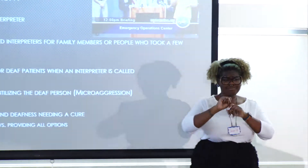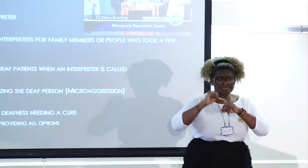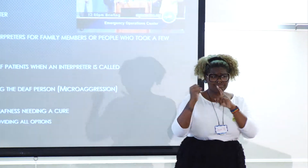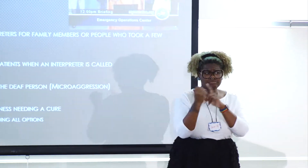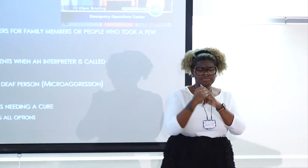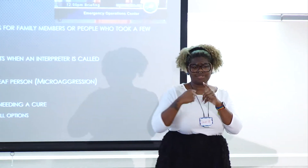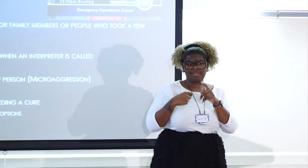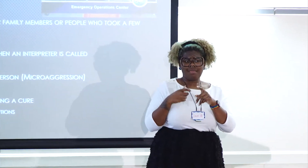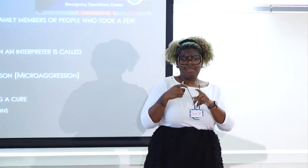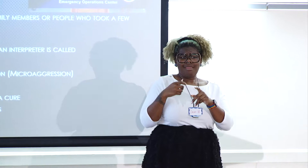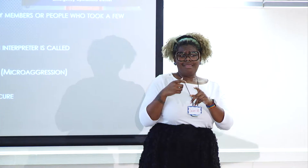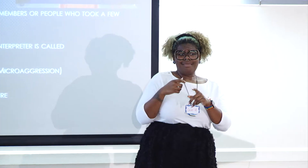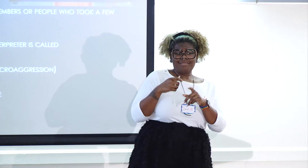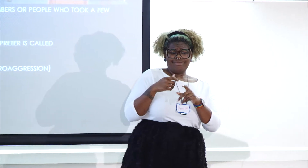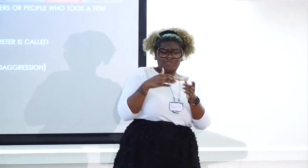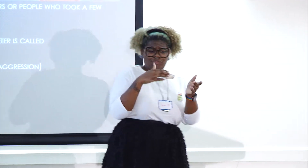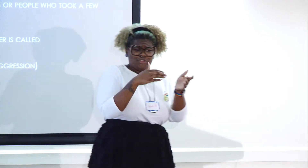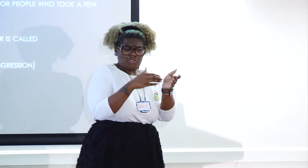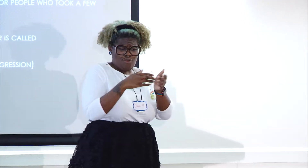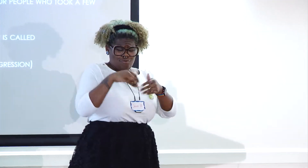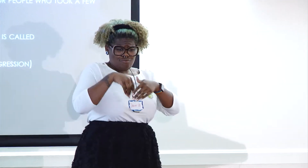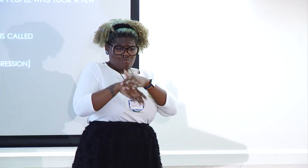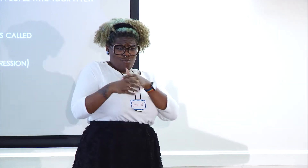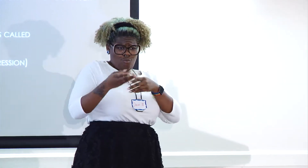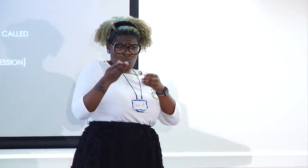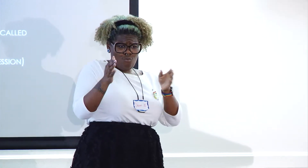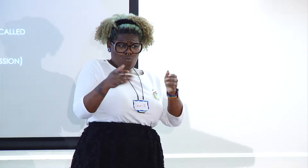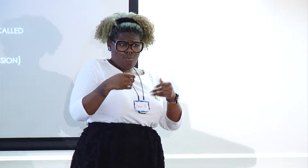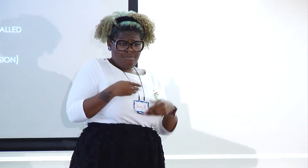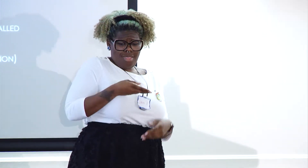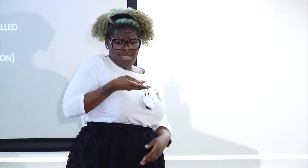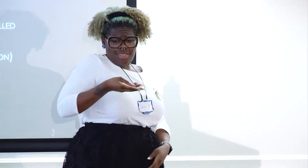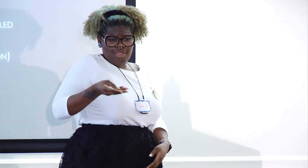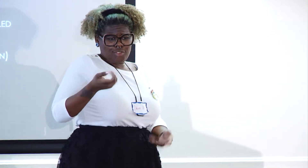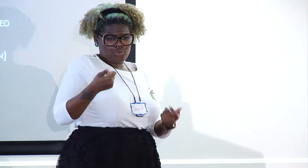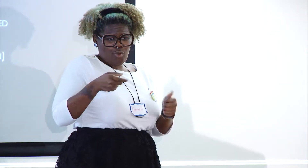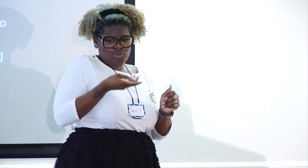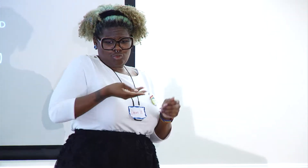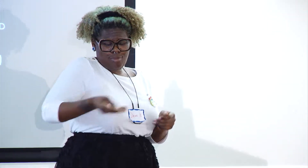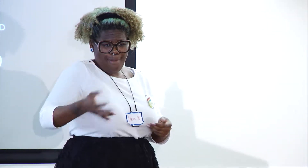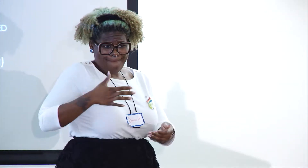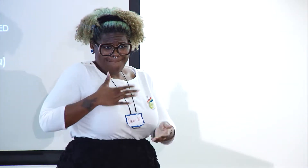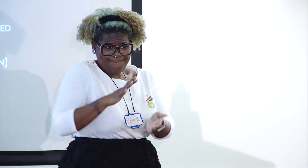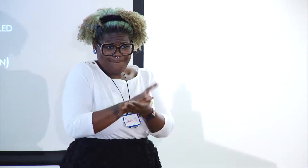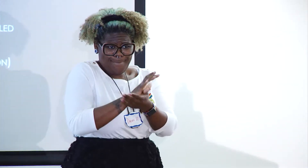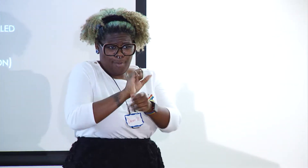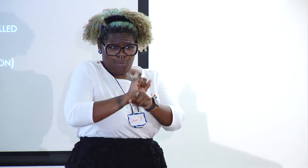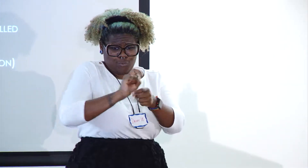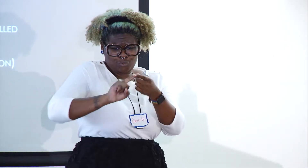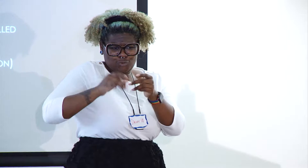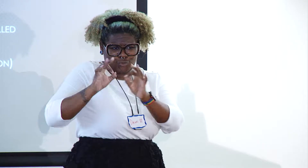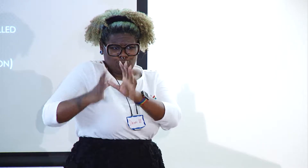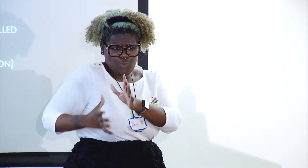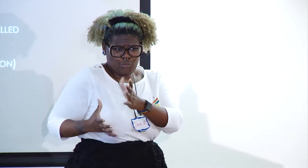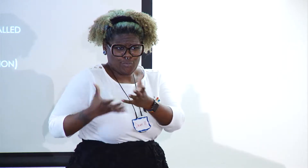This is also an issue with using children. Going into the emergency room, oftentimes the doctor